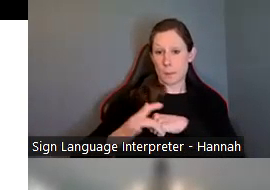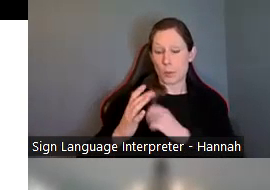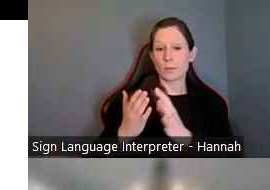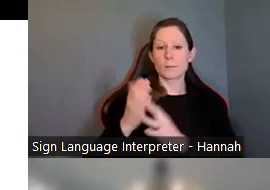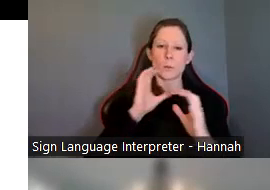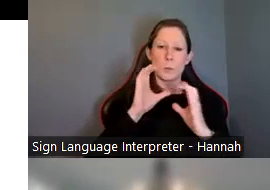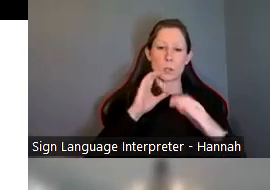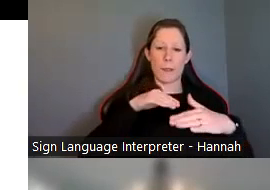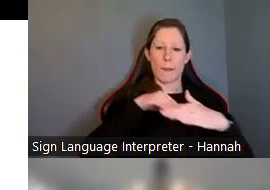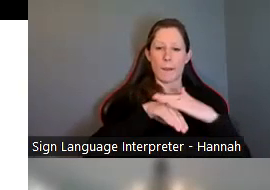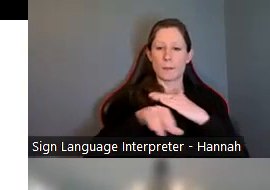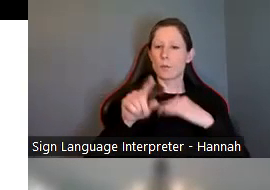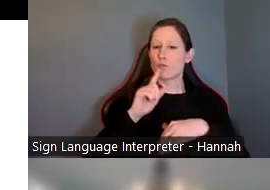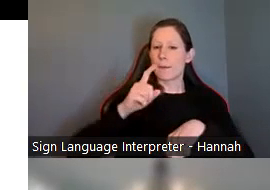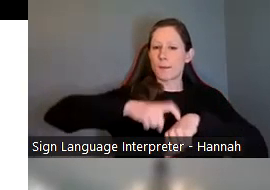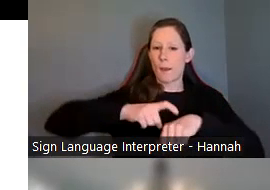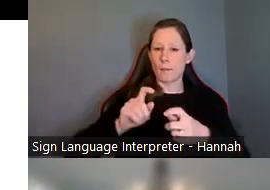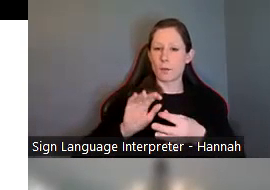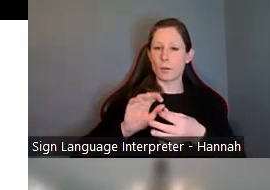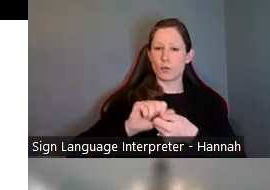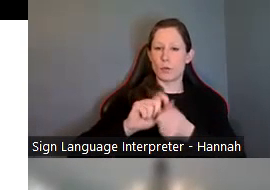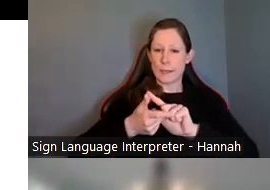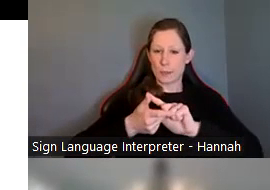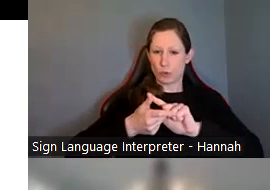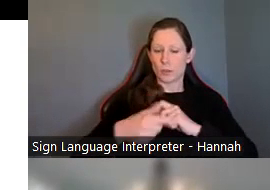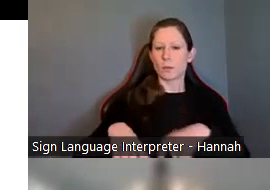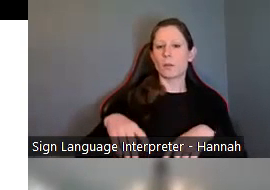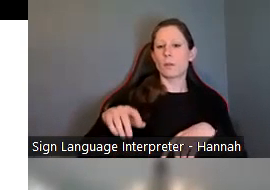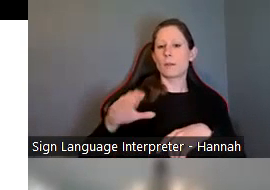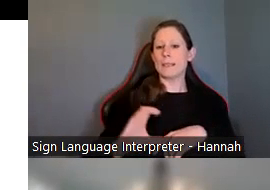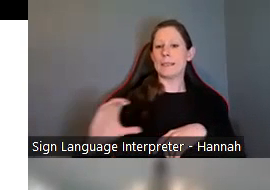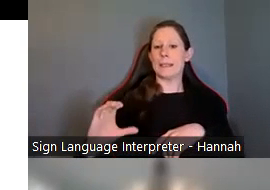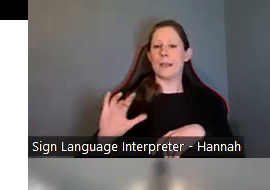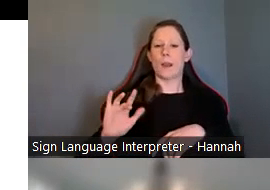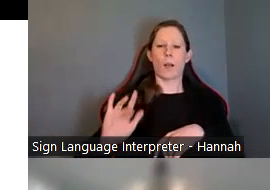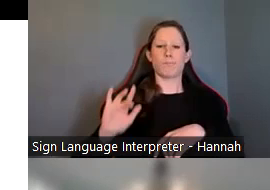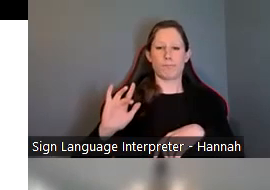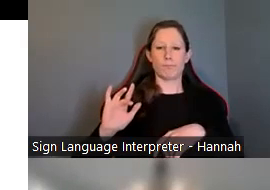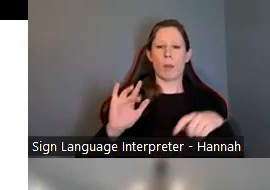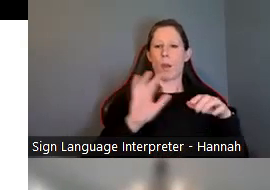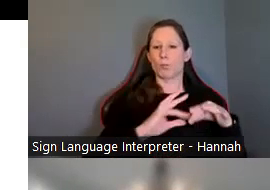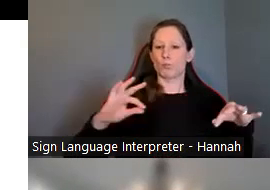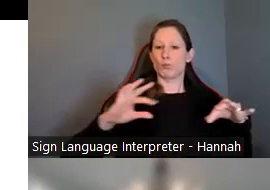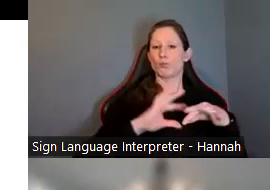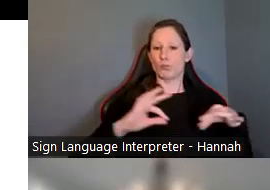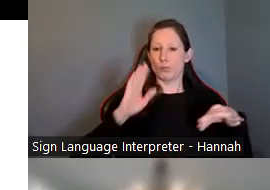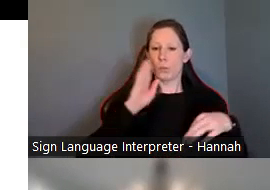realtime translation. Select the CC button on the bottom tool bar. We have American Sign Language